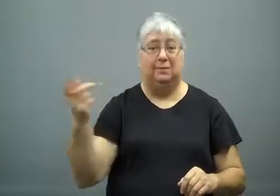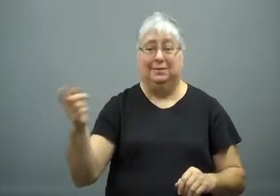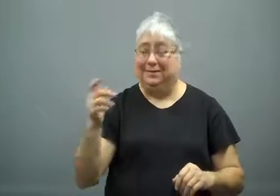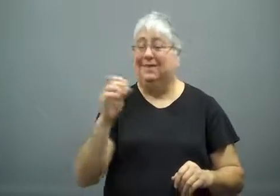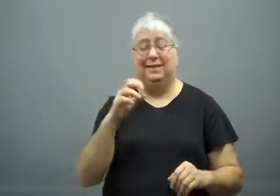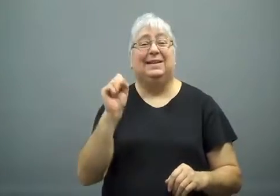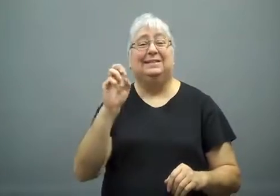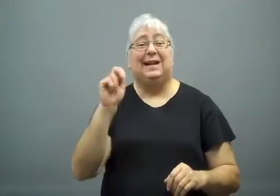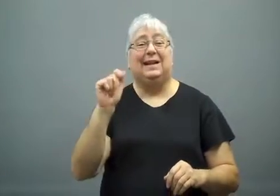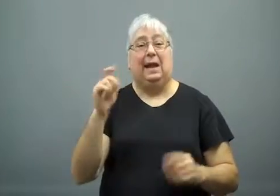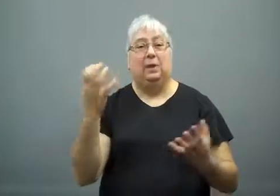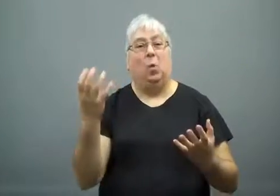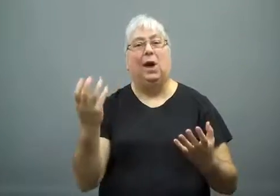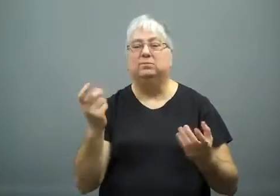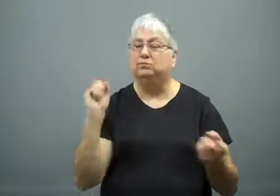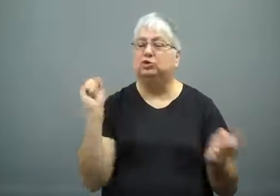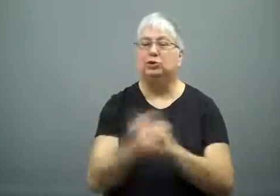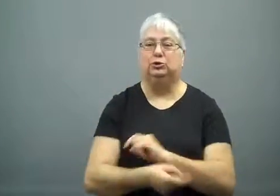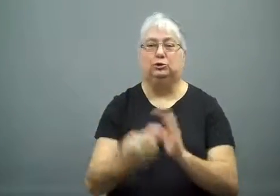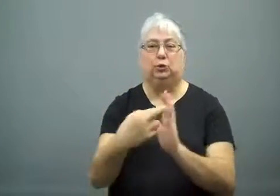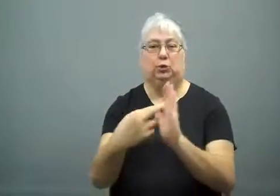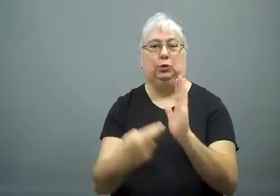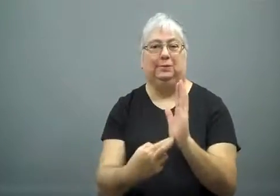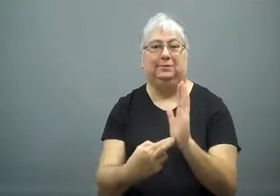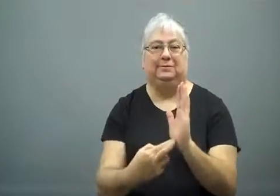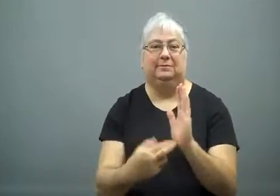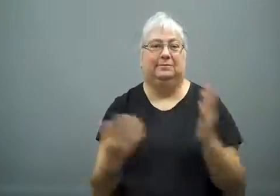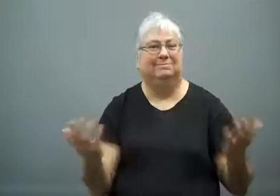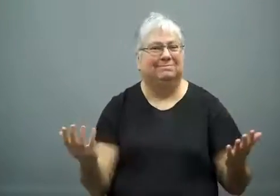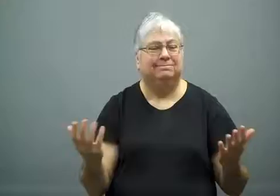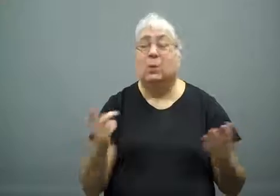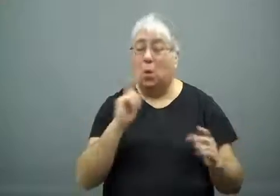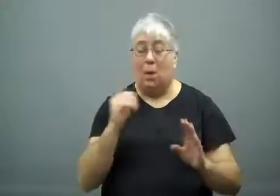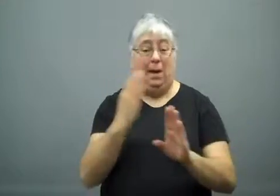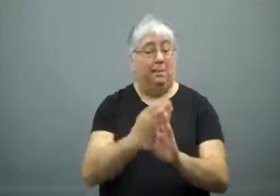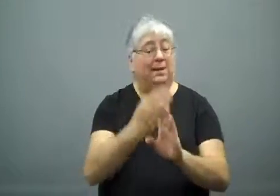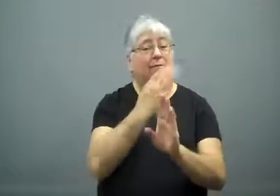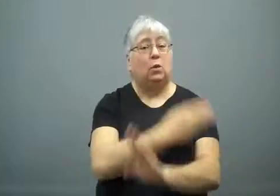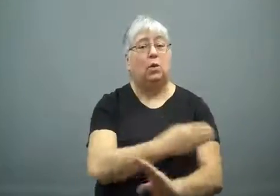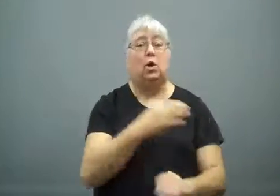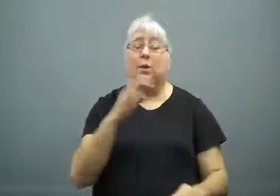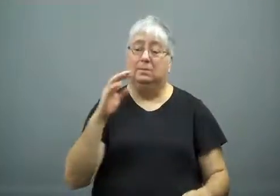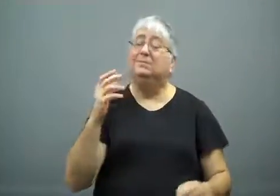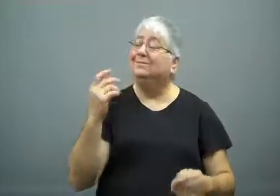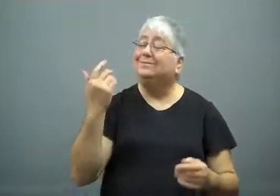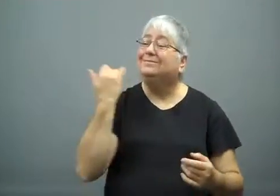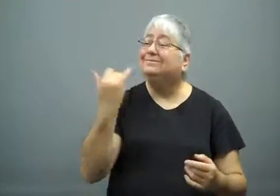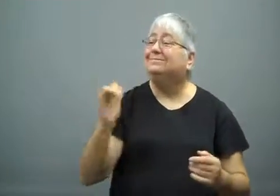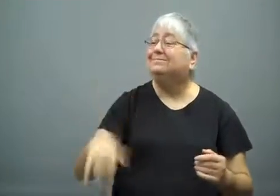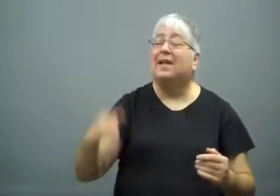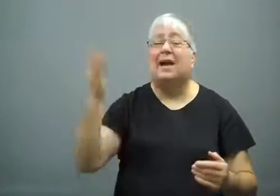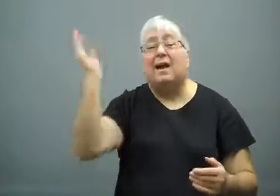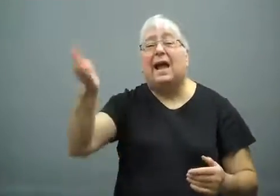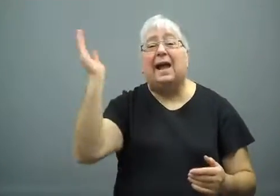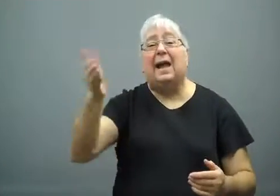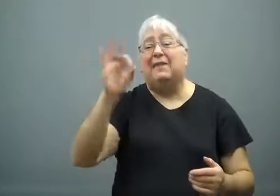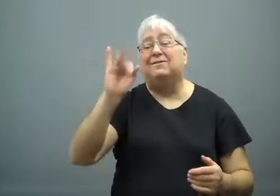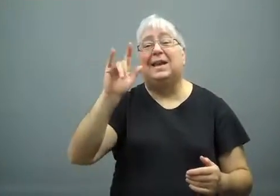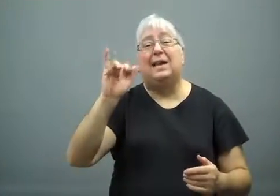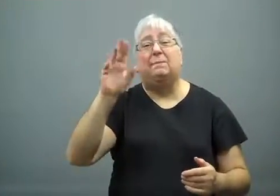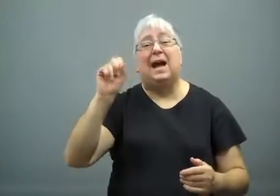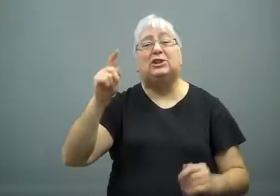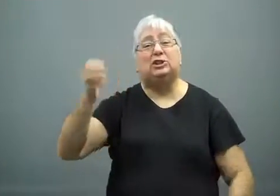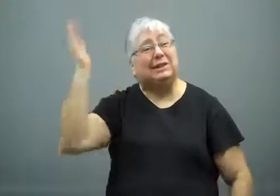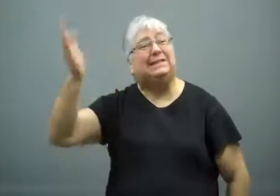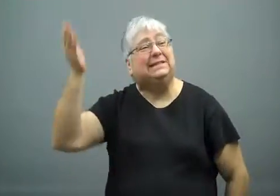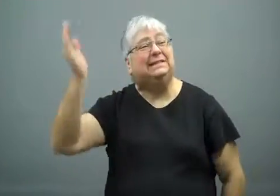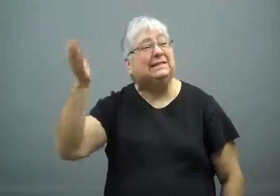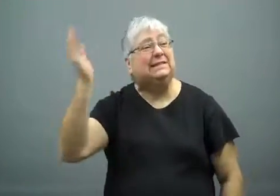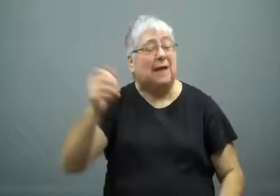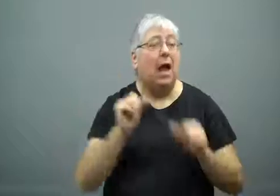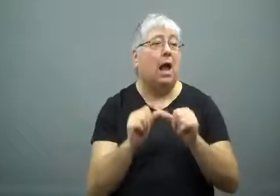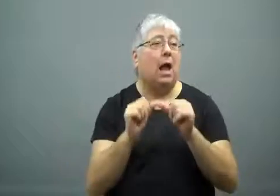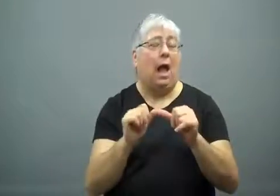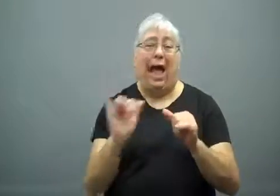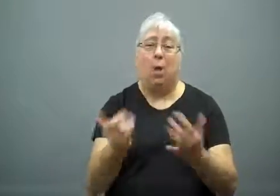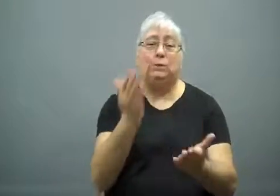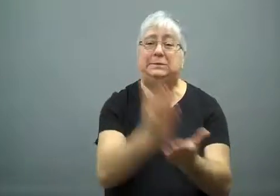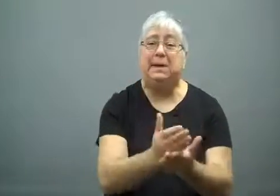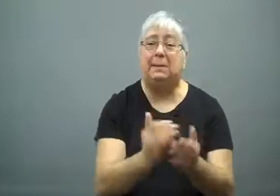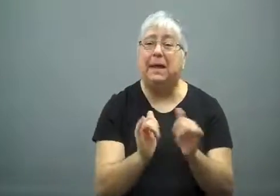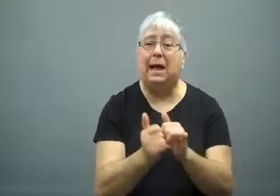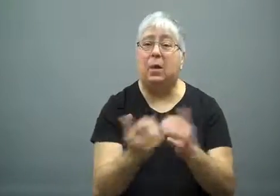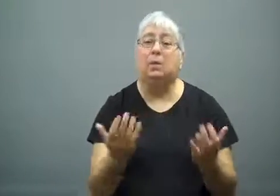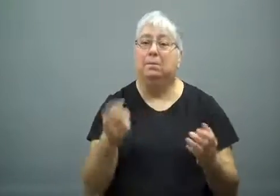they wanted to change the Senate rules.